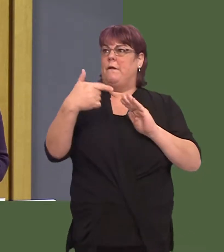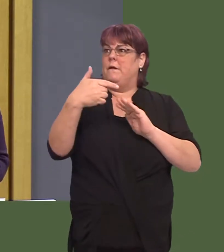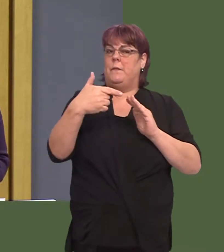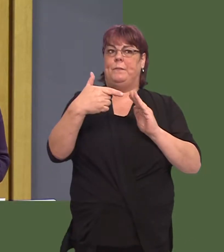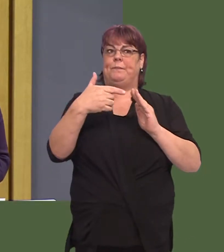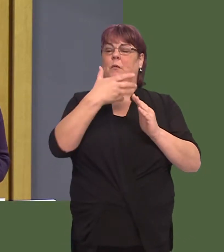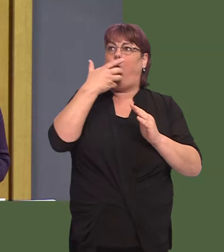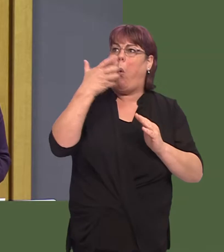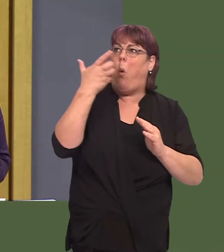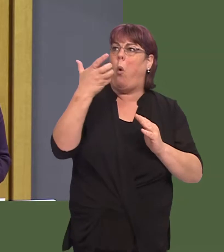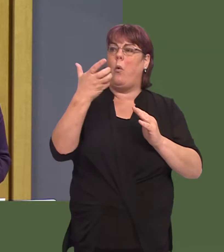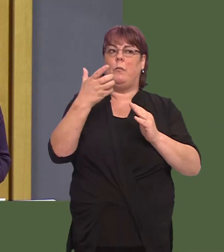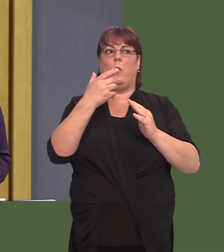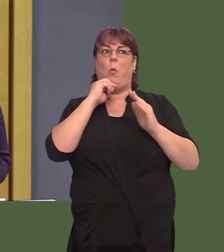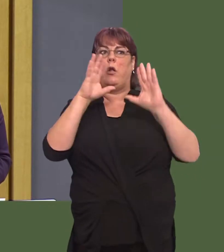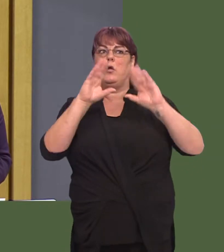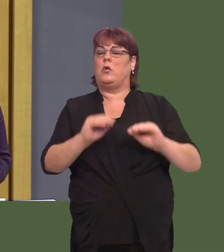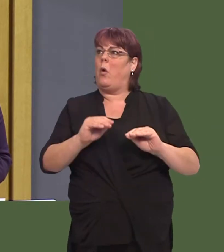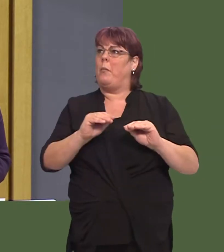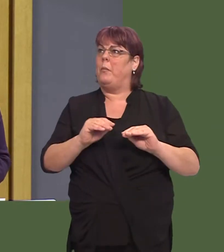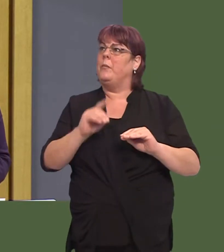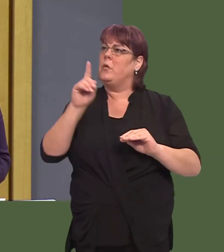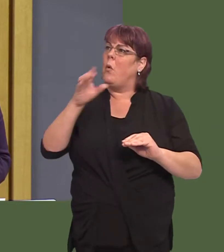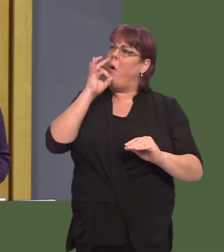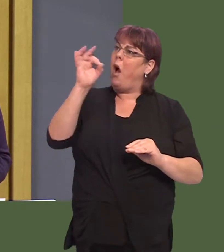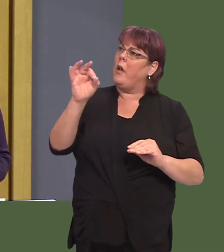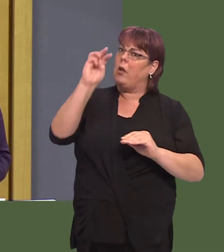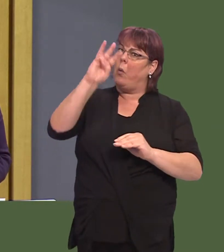Does the Welsh Government plan to review the fuel poverty strategy in light of that, and,